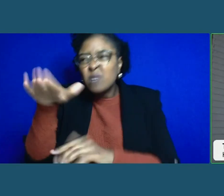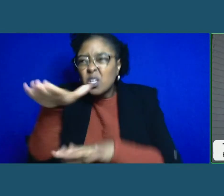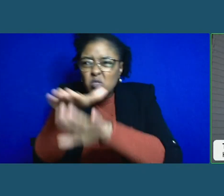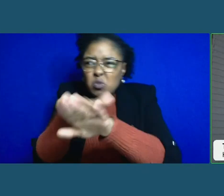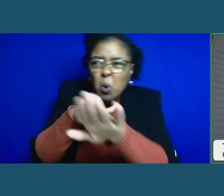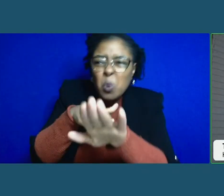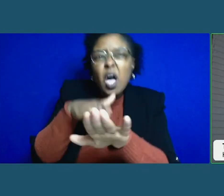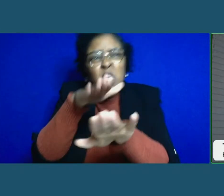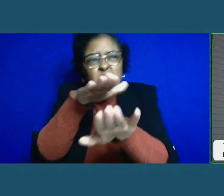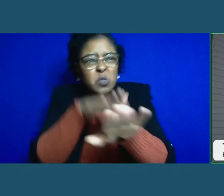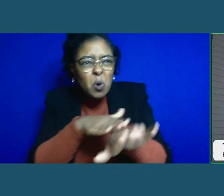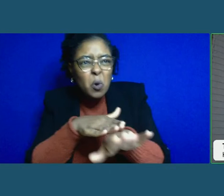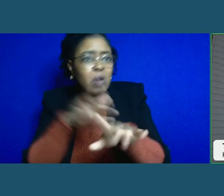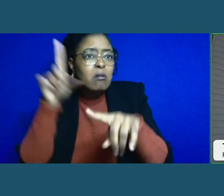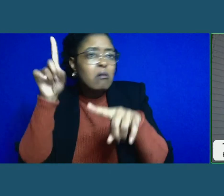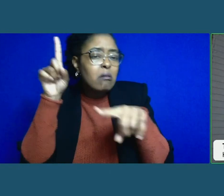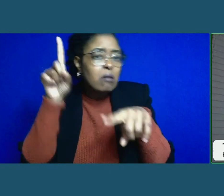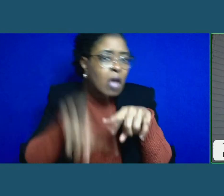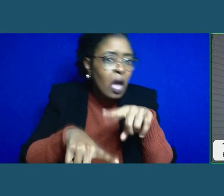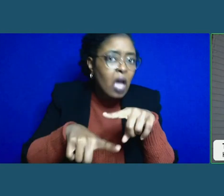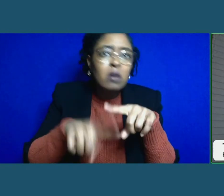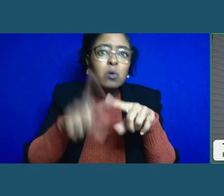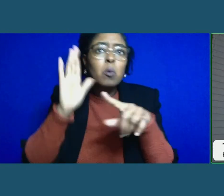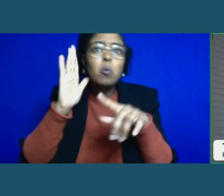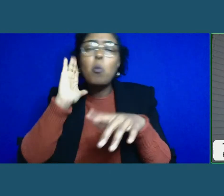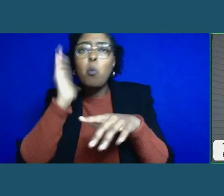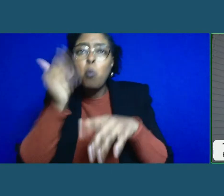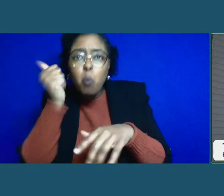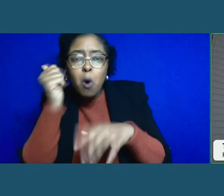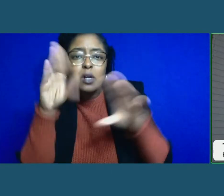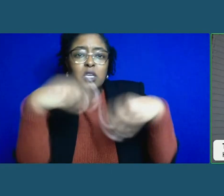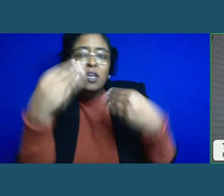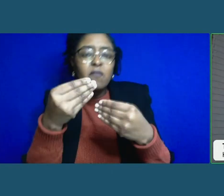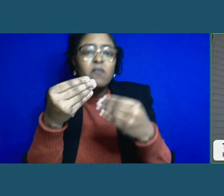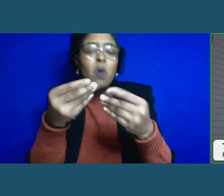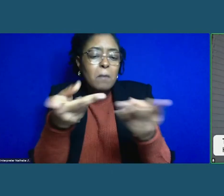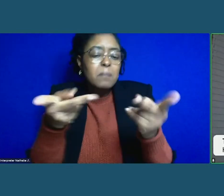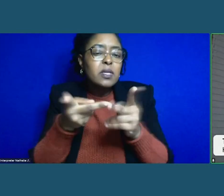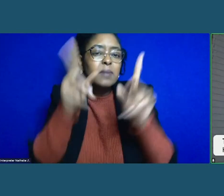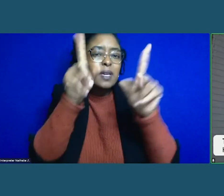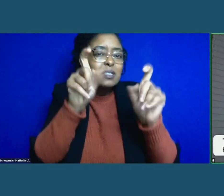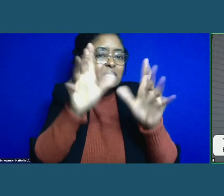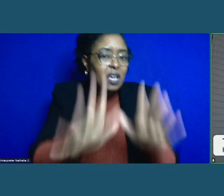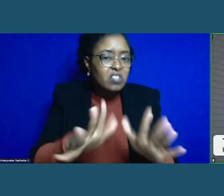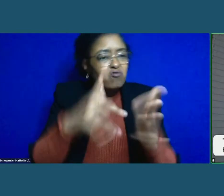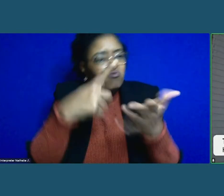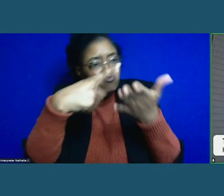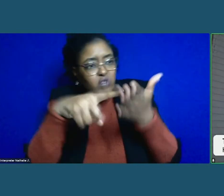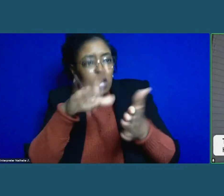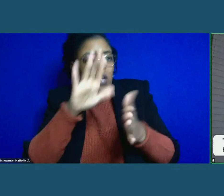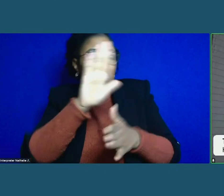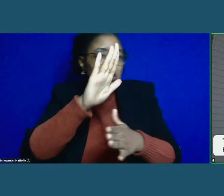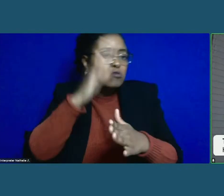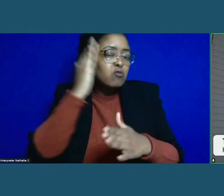was told to slow down. He was told that he could not and would